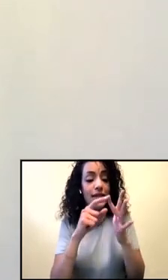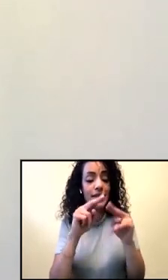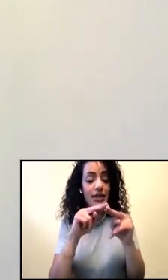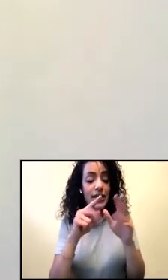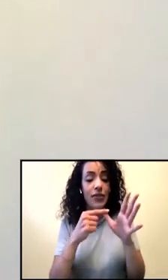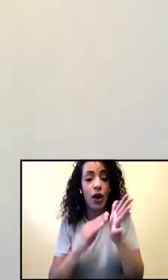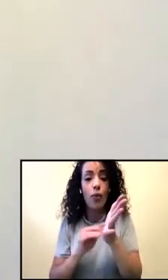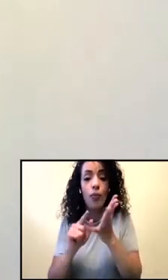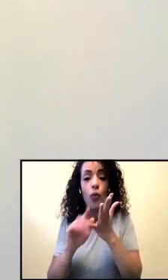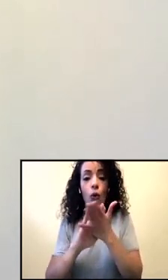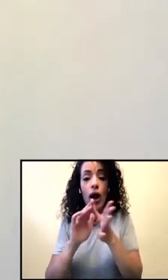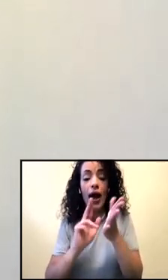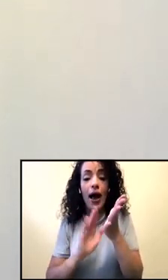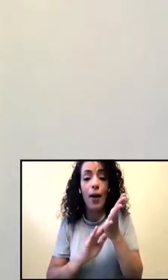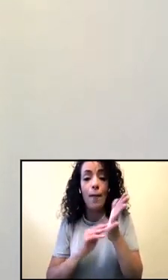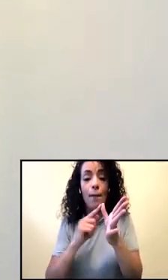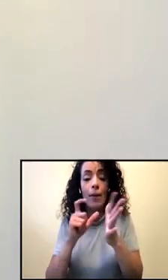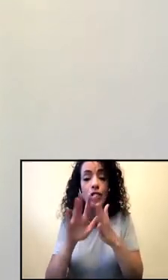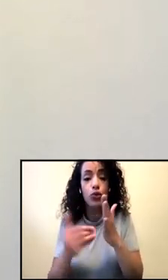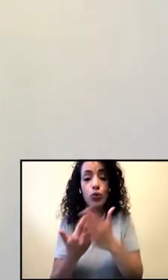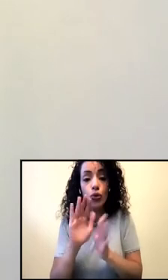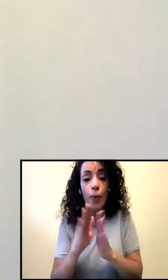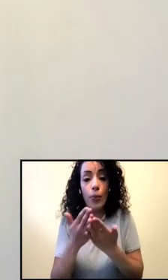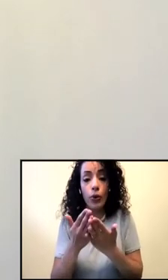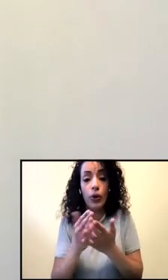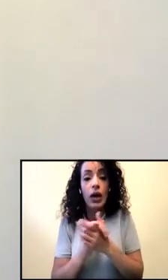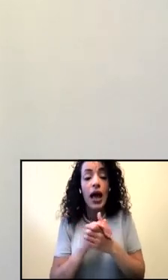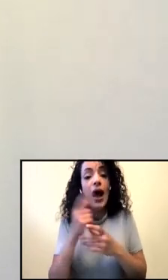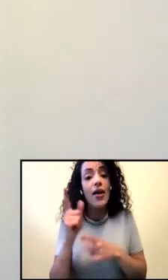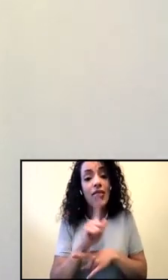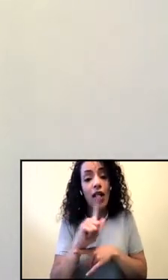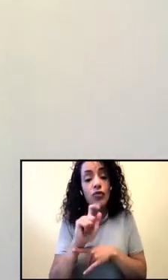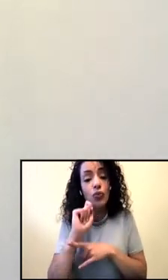at 7PM we have an event on telling queer and trans Muslim stories. So please do